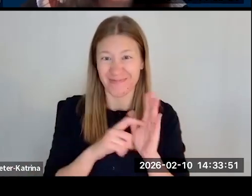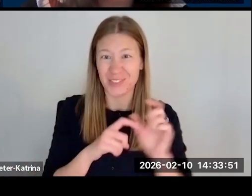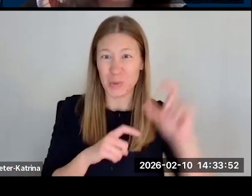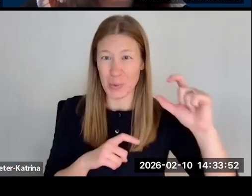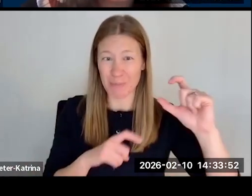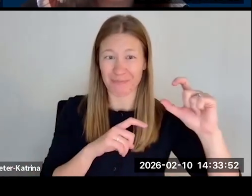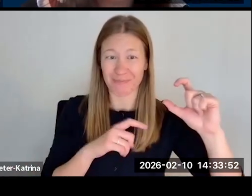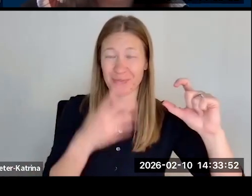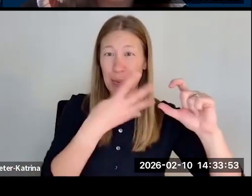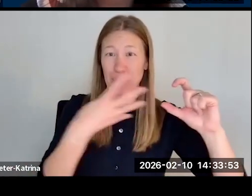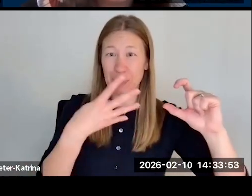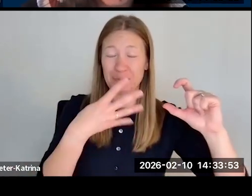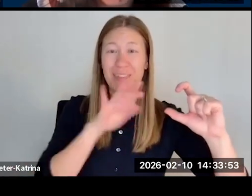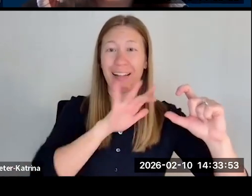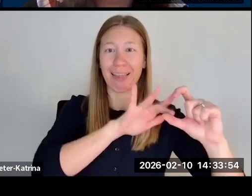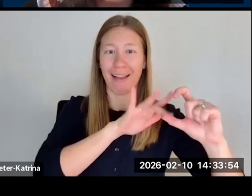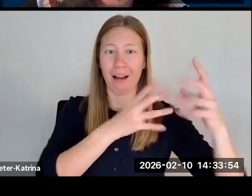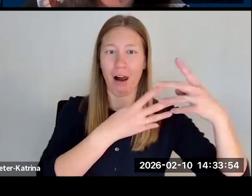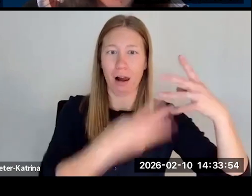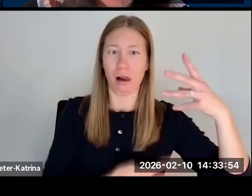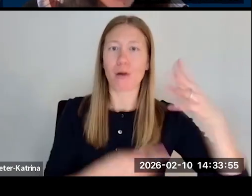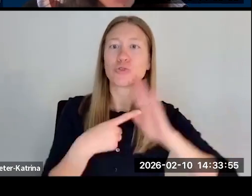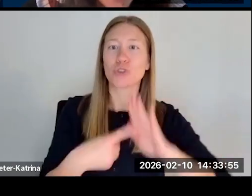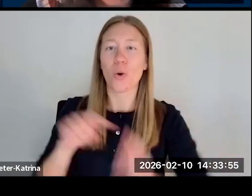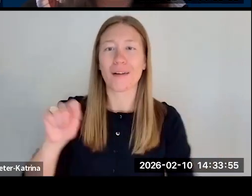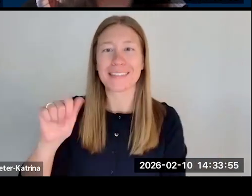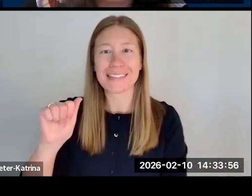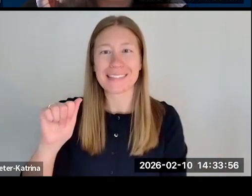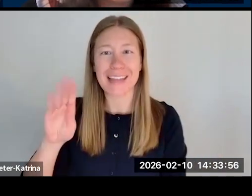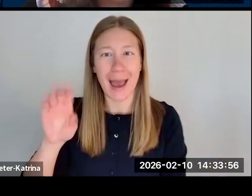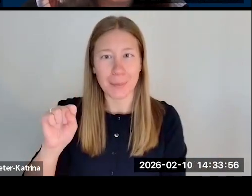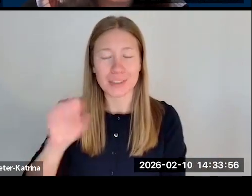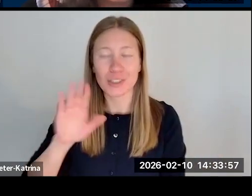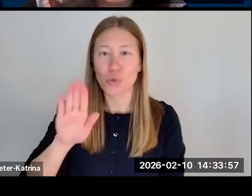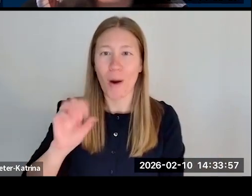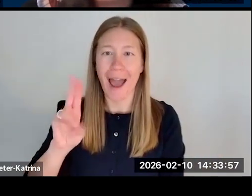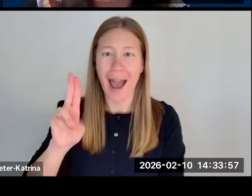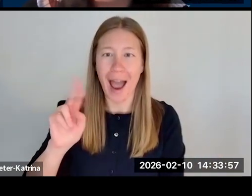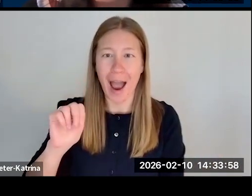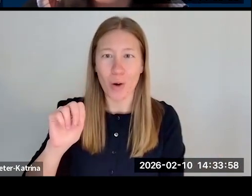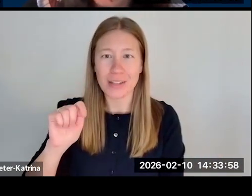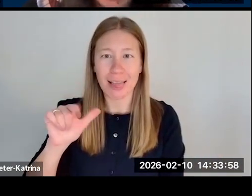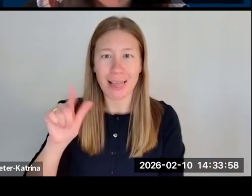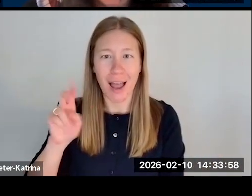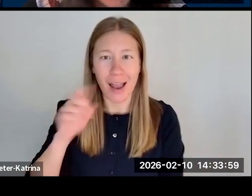This lists out the different tabs of your document, but it also lists out the headings that you're using.